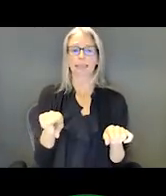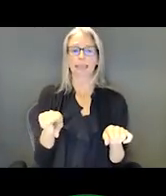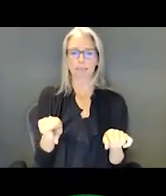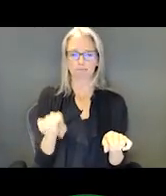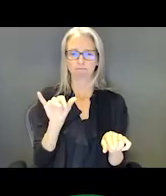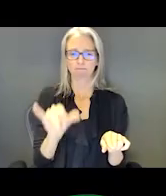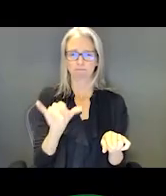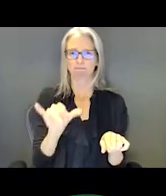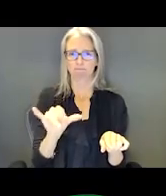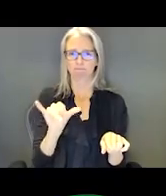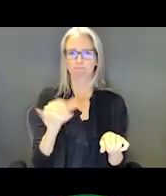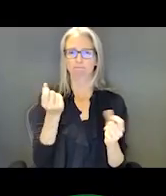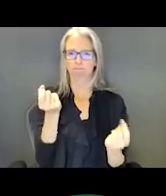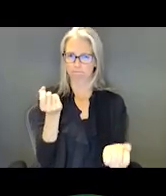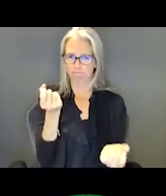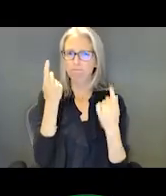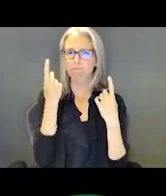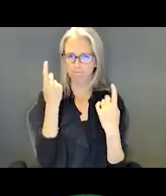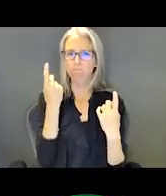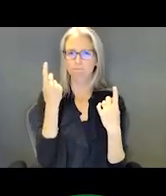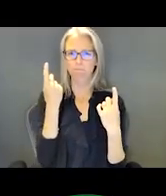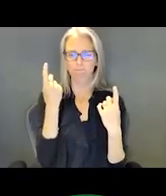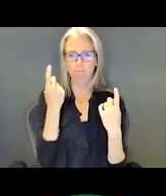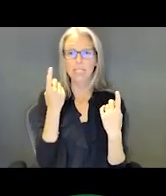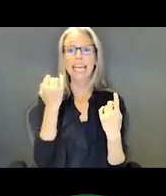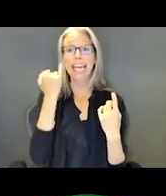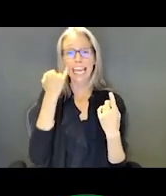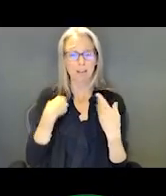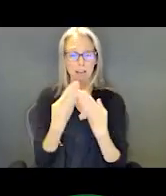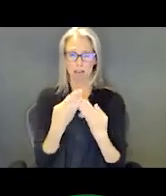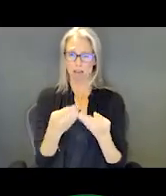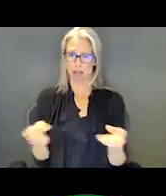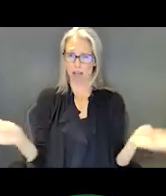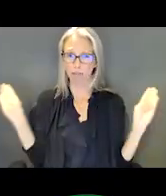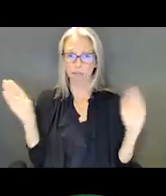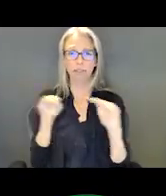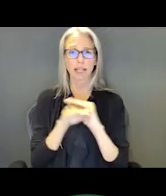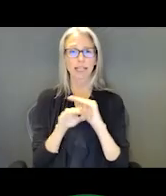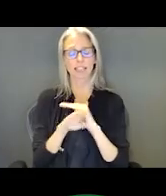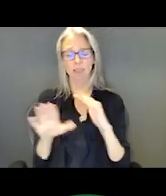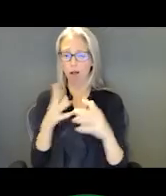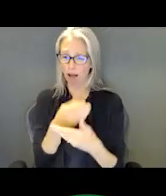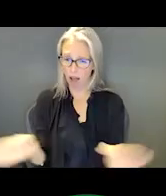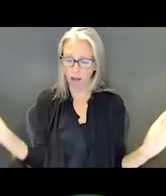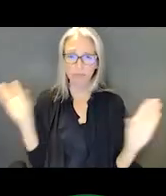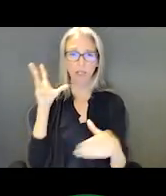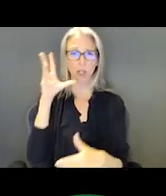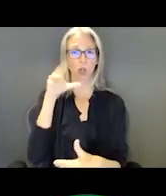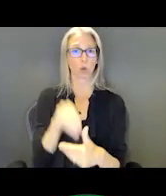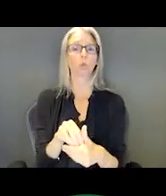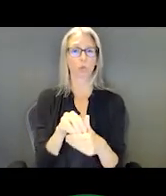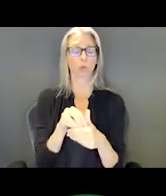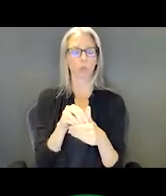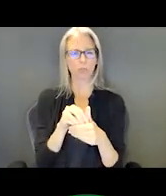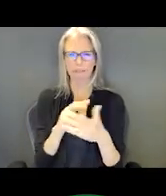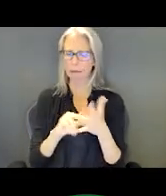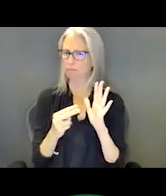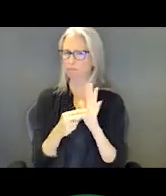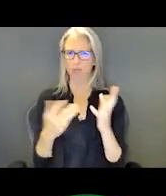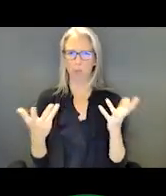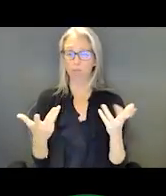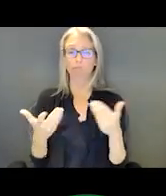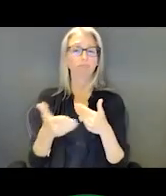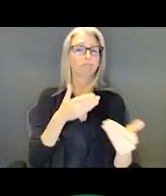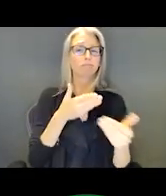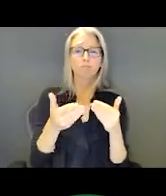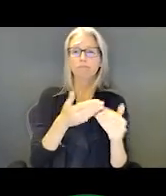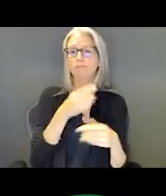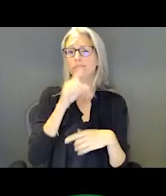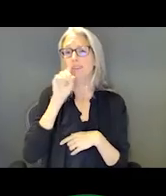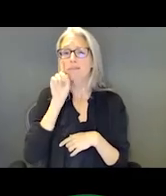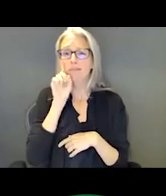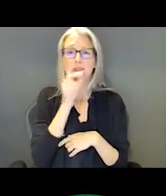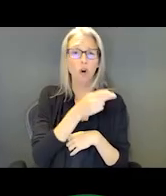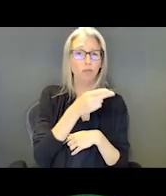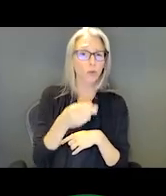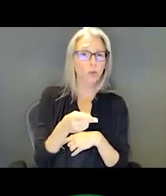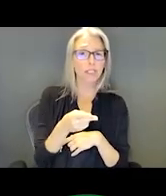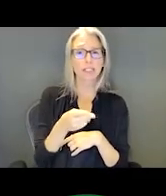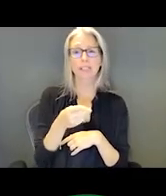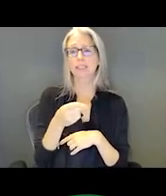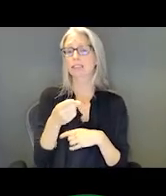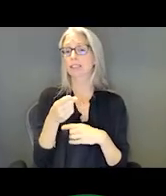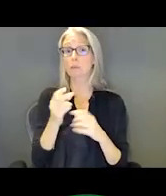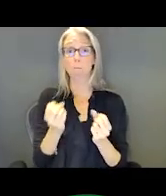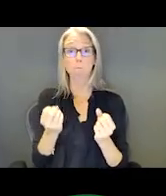research with Spart BC and collaborating with the Rick Hanson Foundation and spinal cord